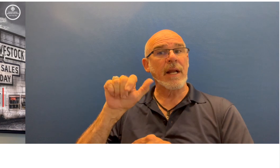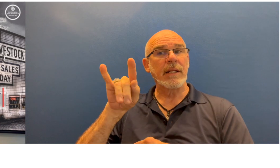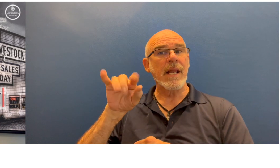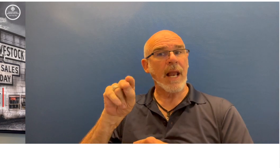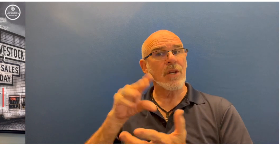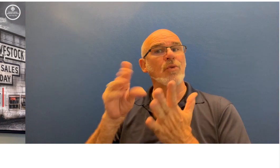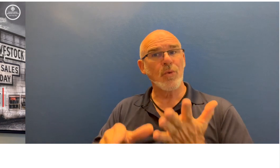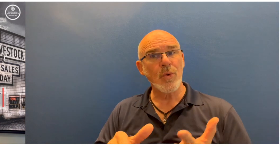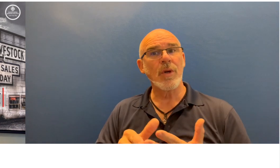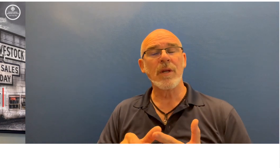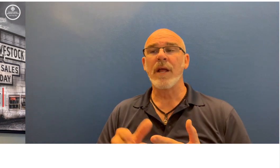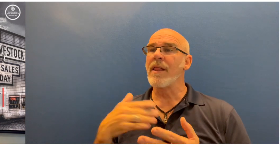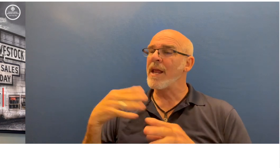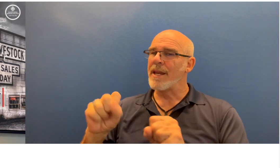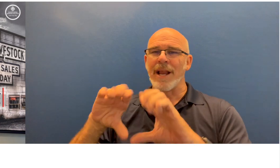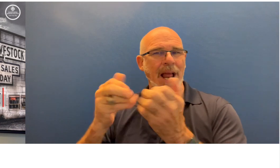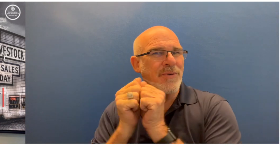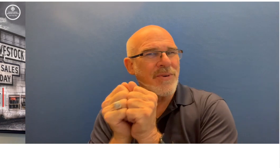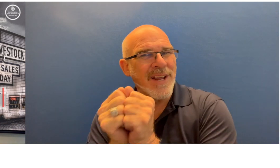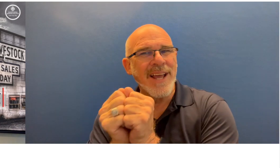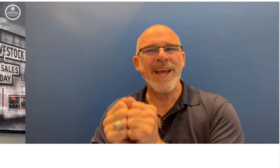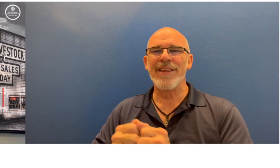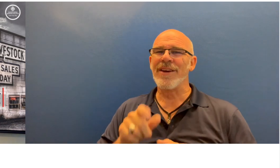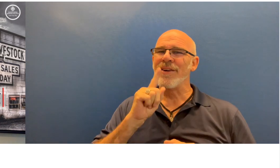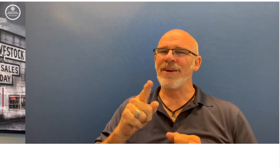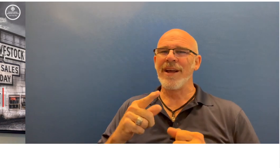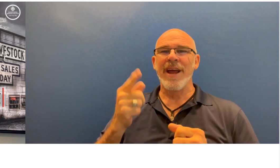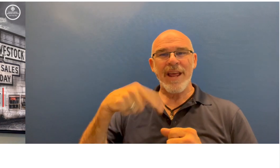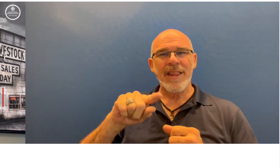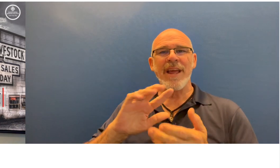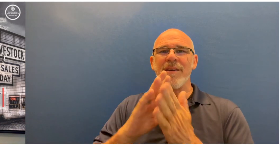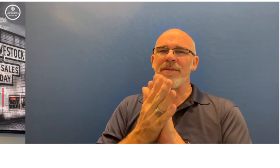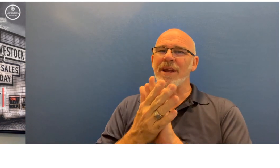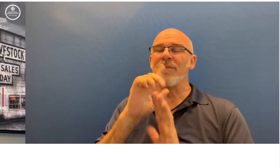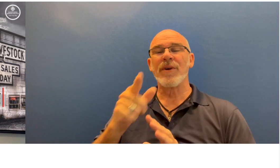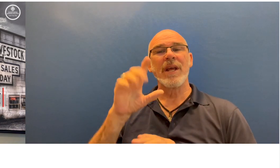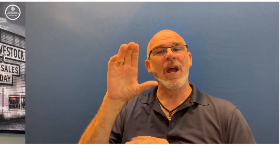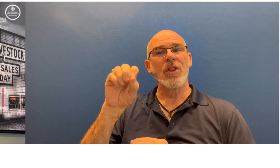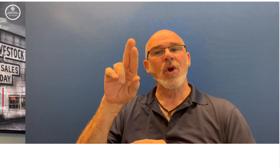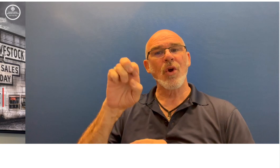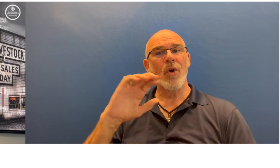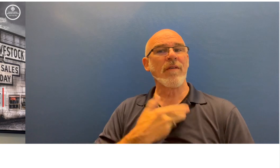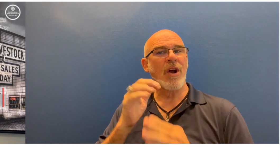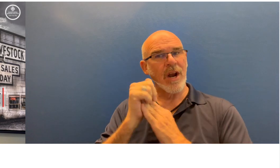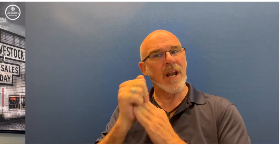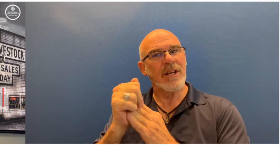And they take classes together, and they really have become really honestly, the core of our leadership on campus.